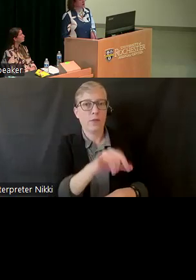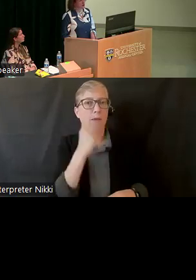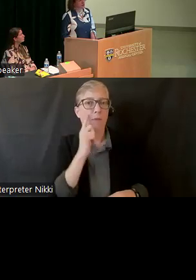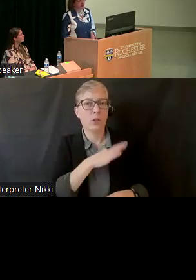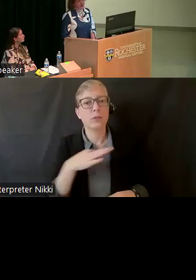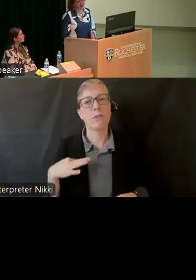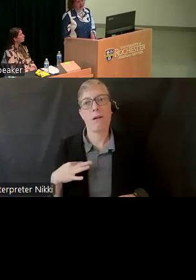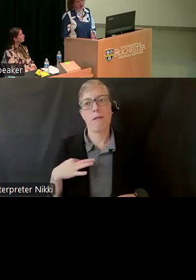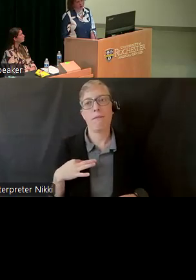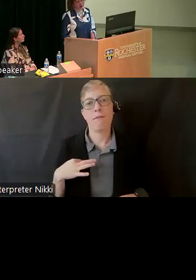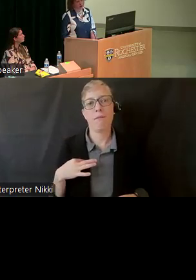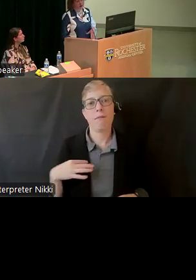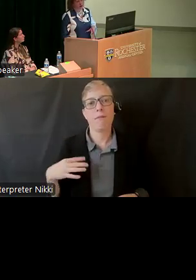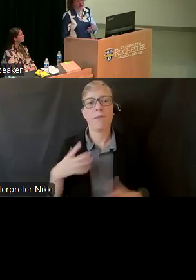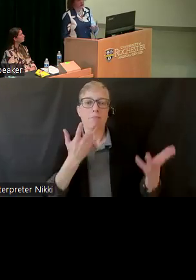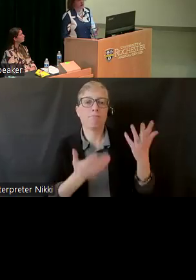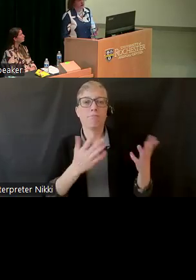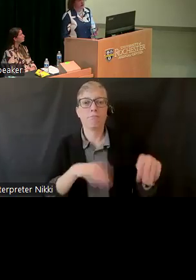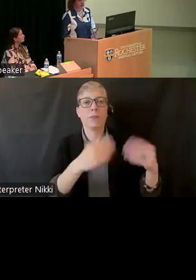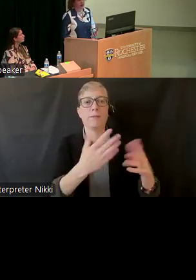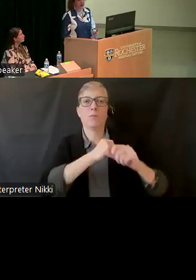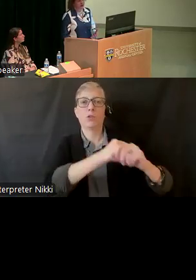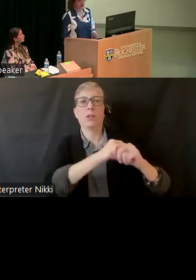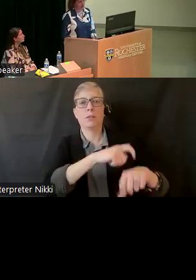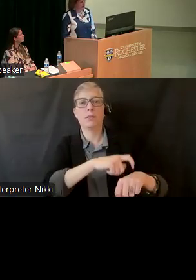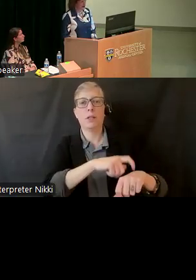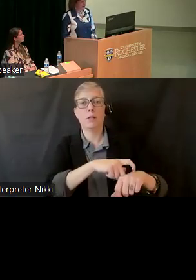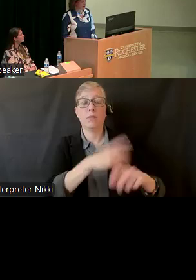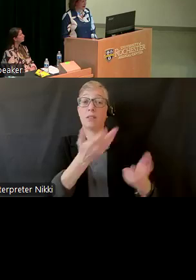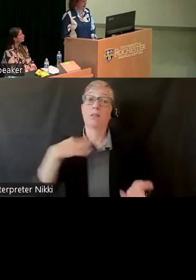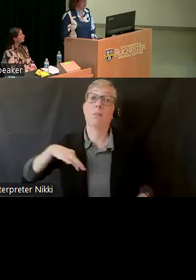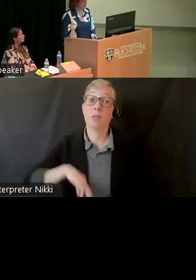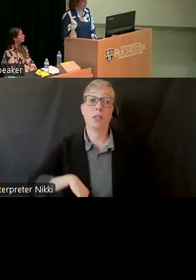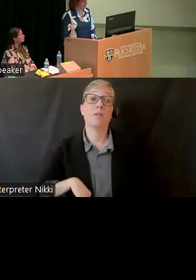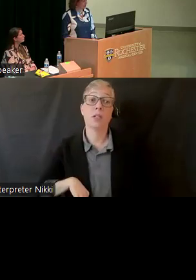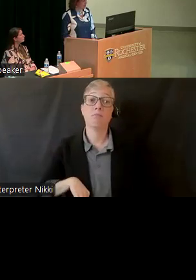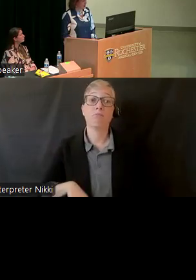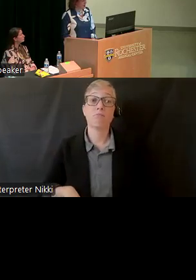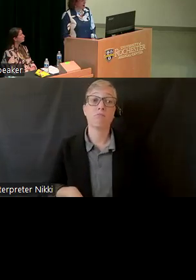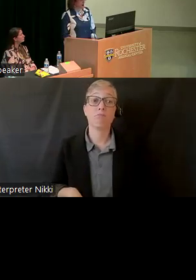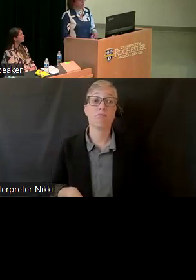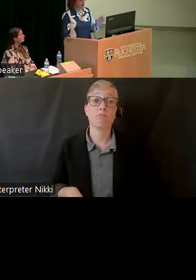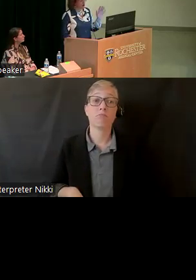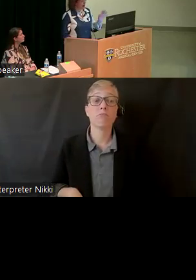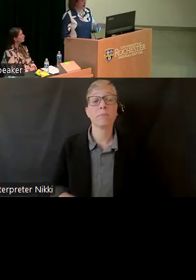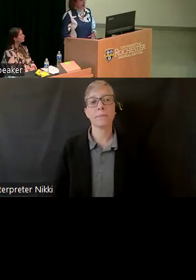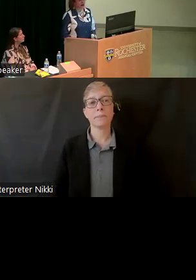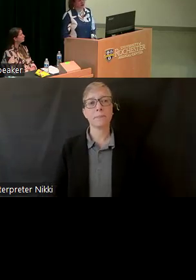some protected time towards because it's it's an asset and it's needed um so I am not going